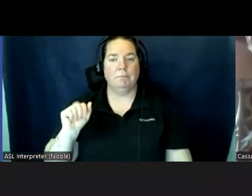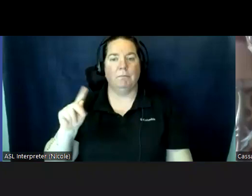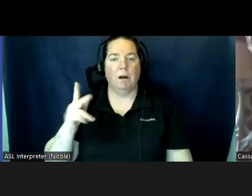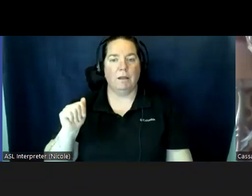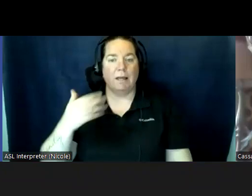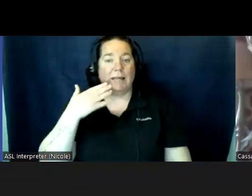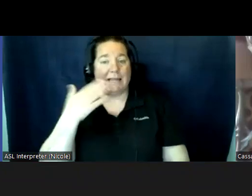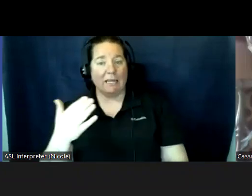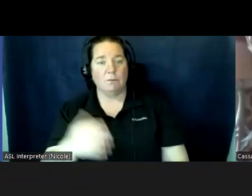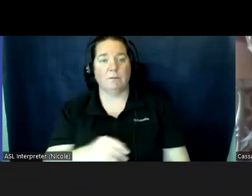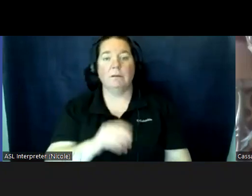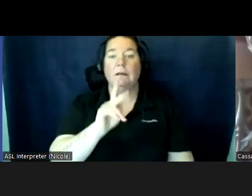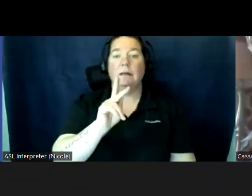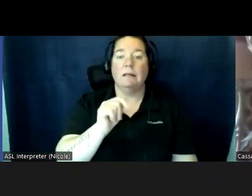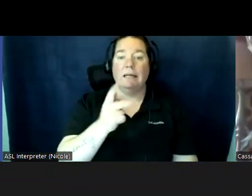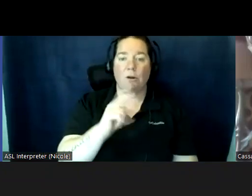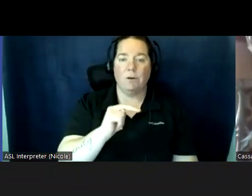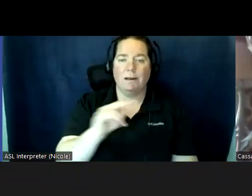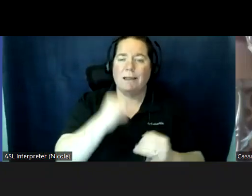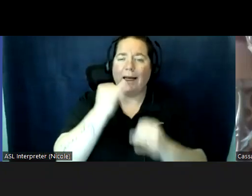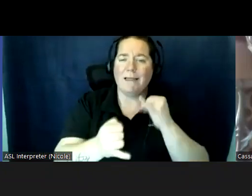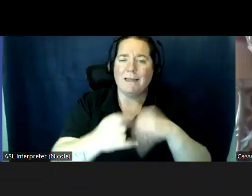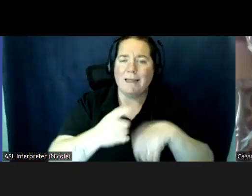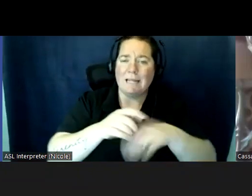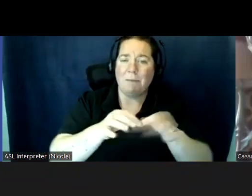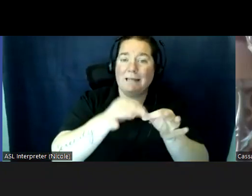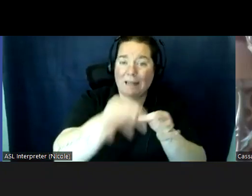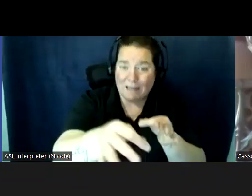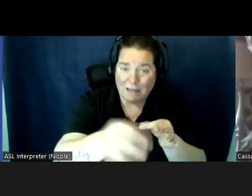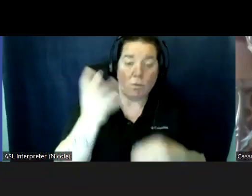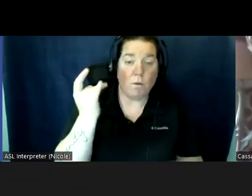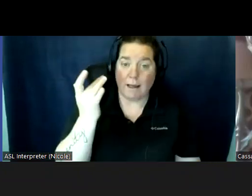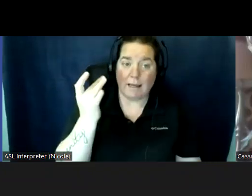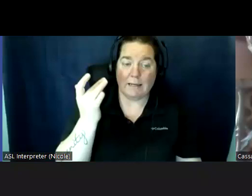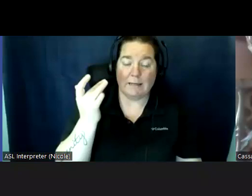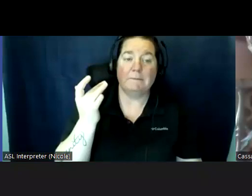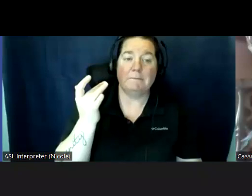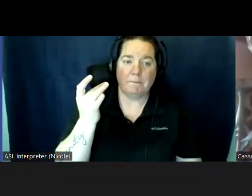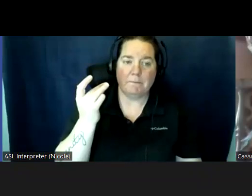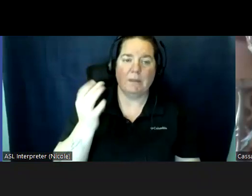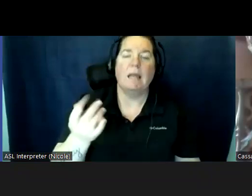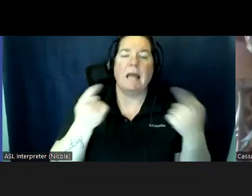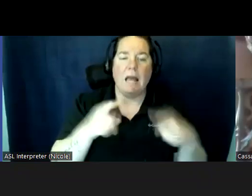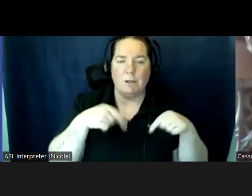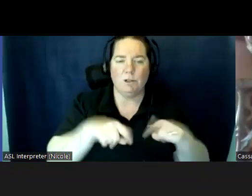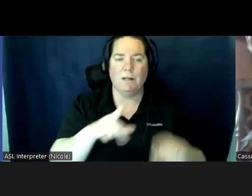The last time the rule change was delayed that was because it happened in the legislative activity.